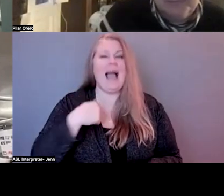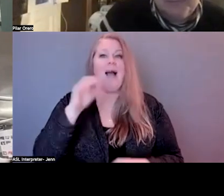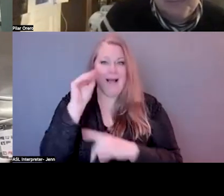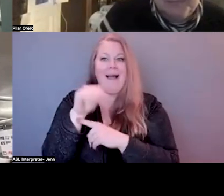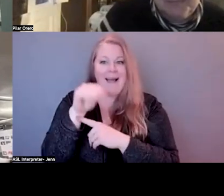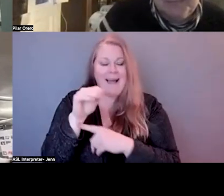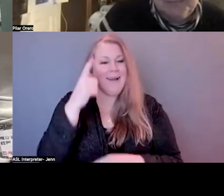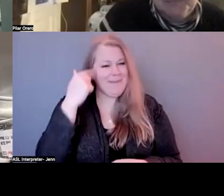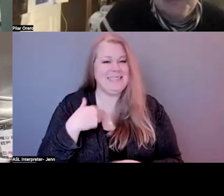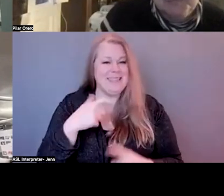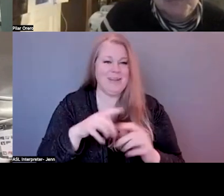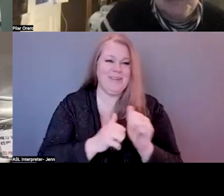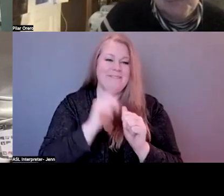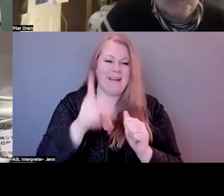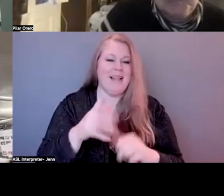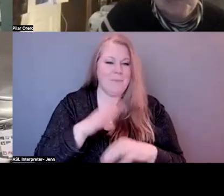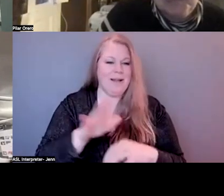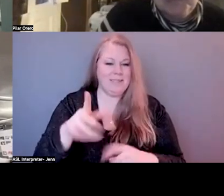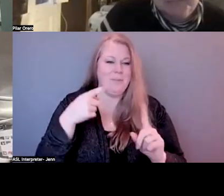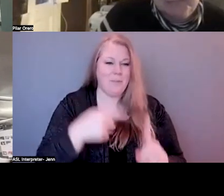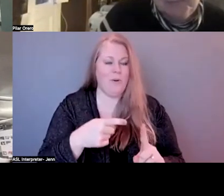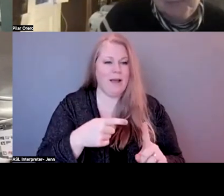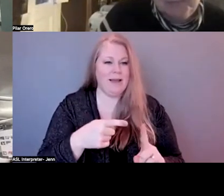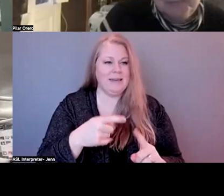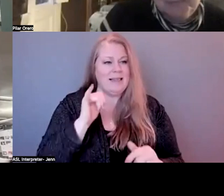to follow up on Pilar's point which is also closely related